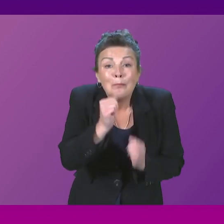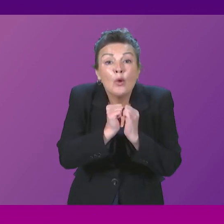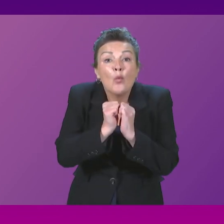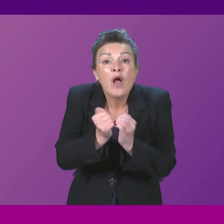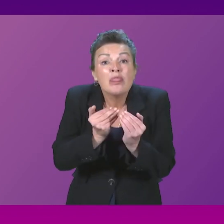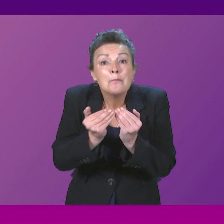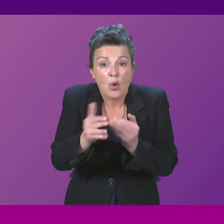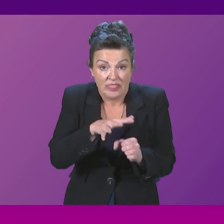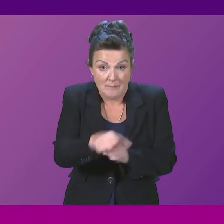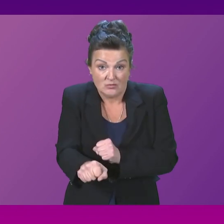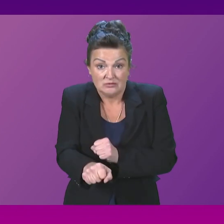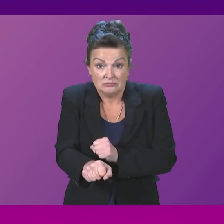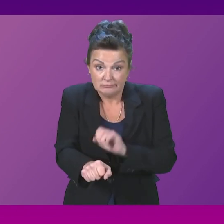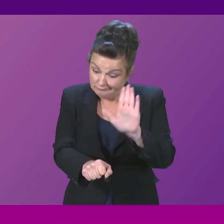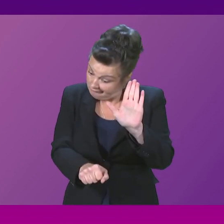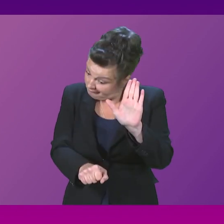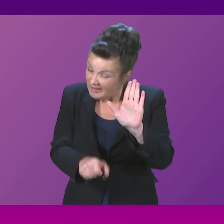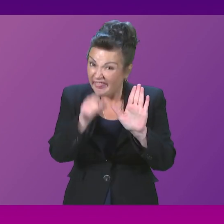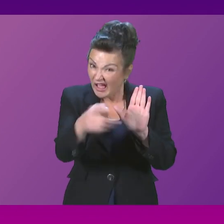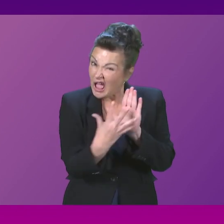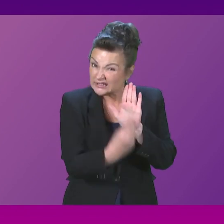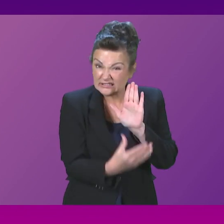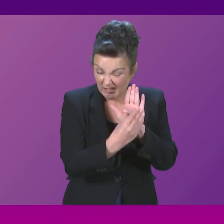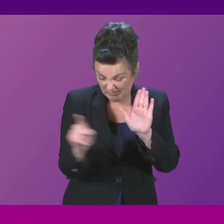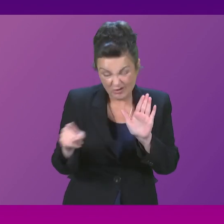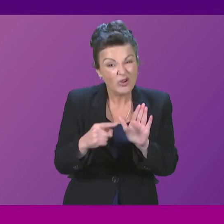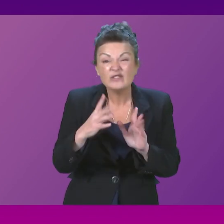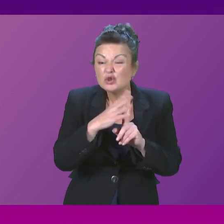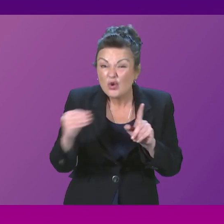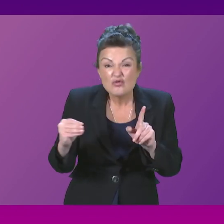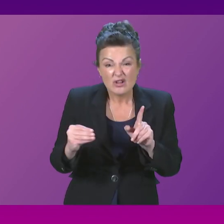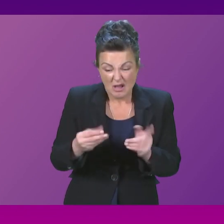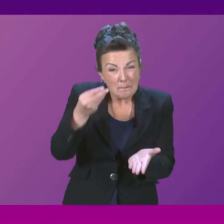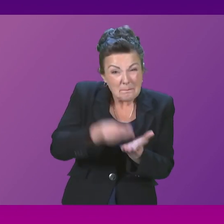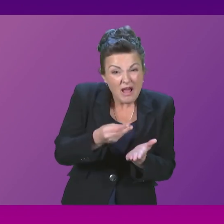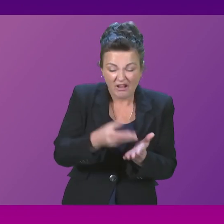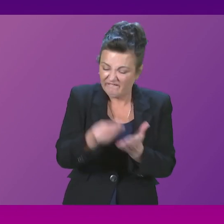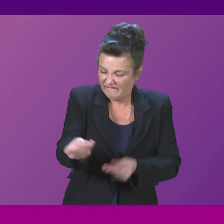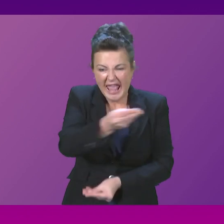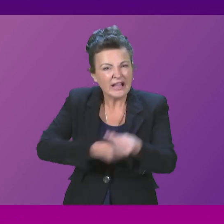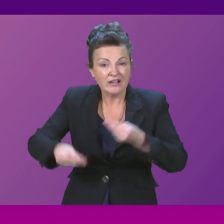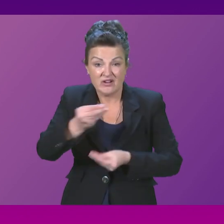That is another example of Tory fiscal and economic mismanagement and incompetence, to